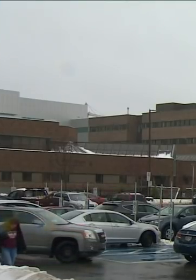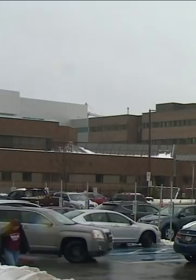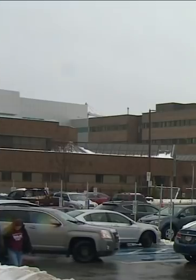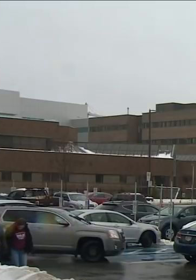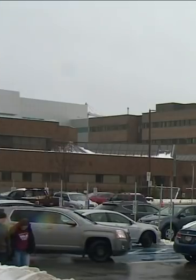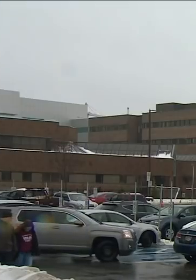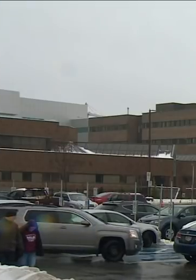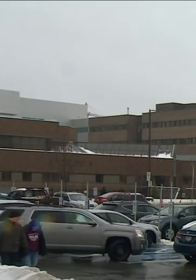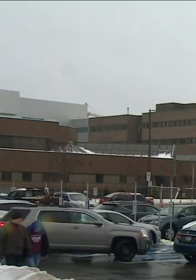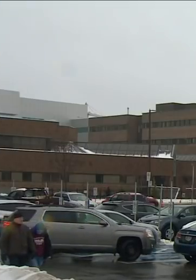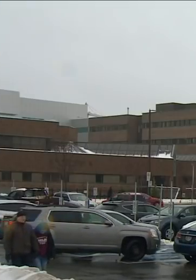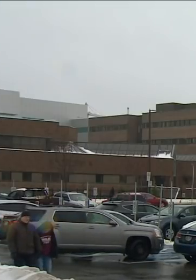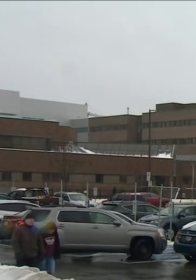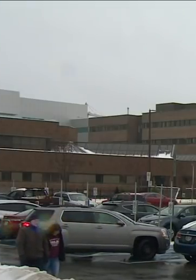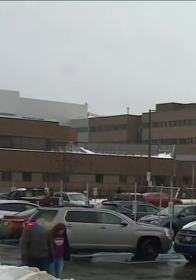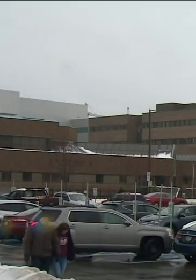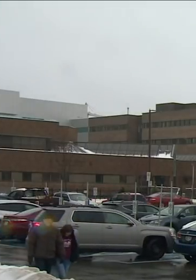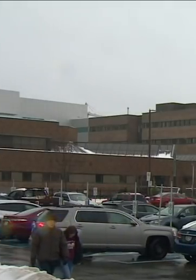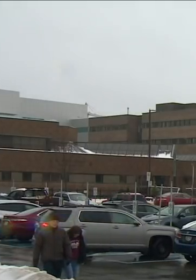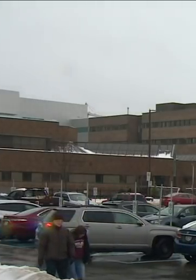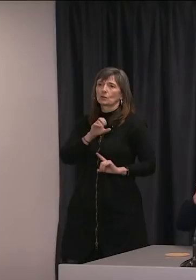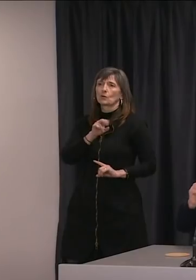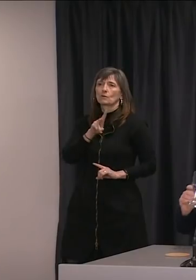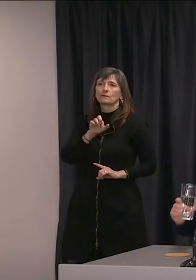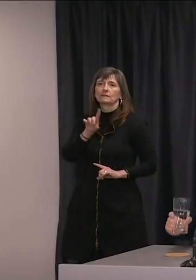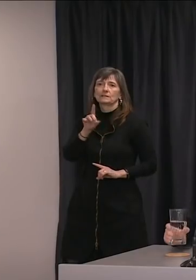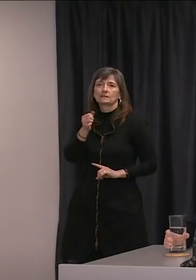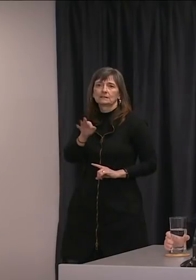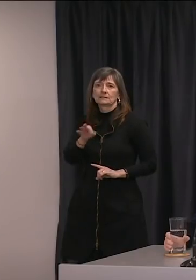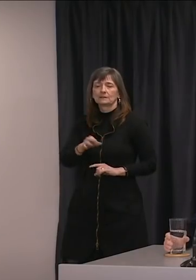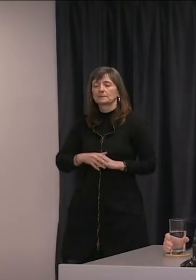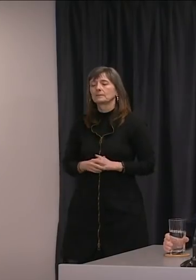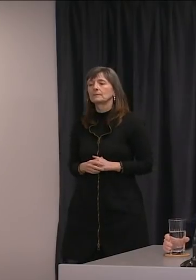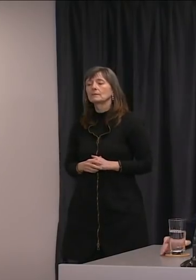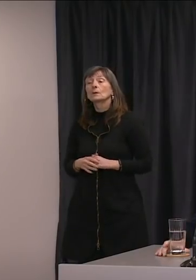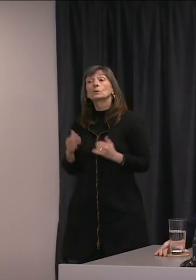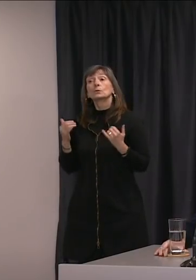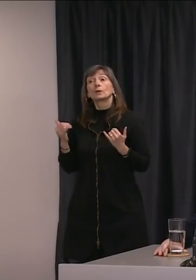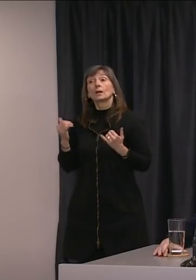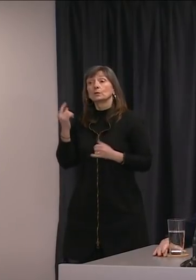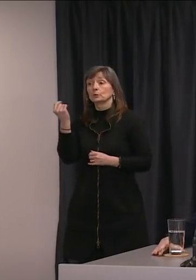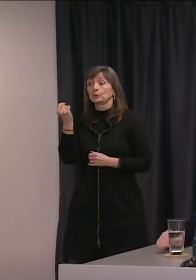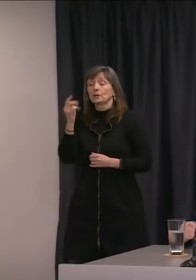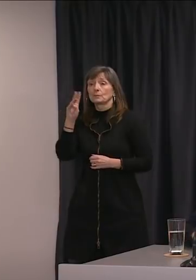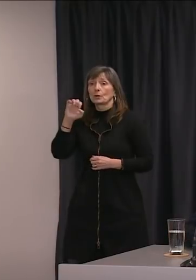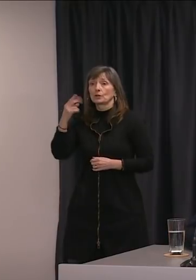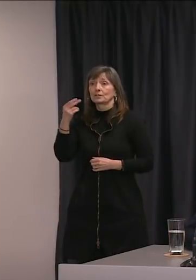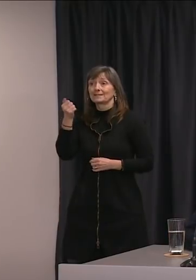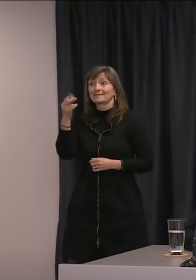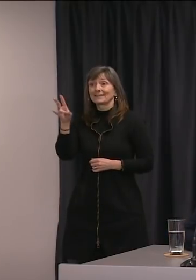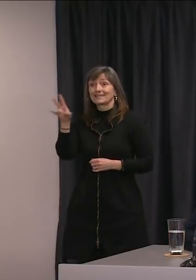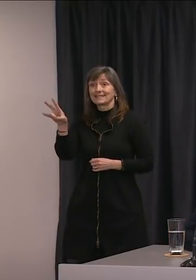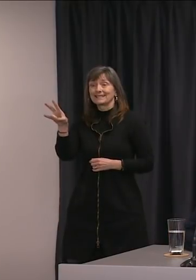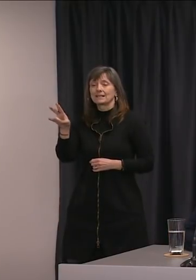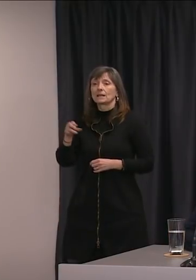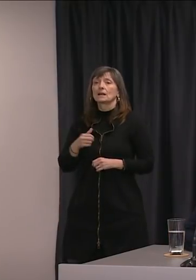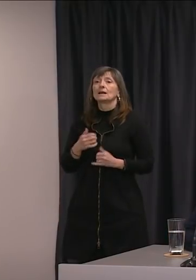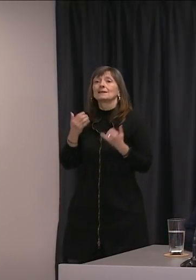SUPERMARKET.